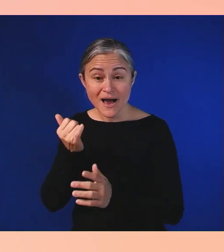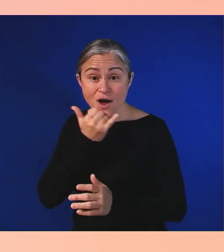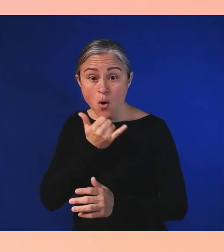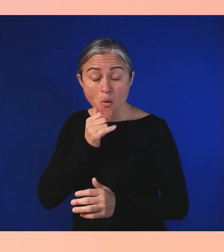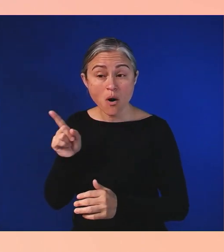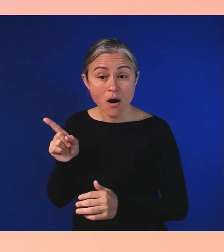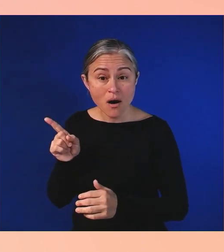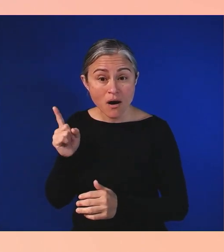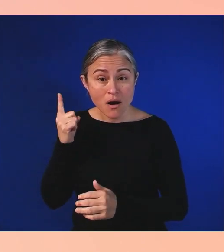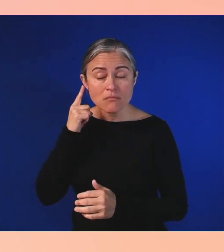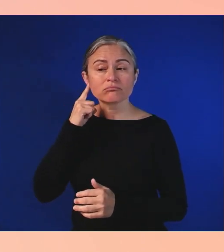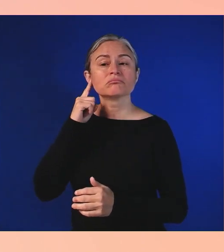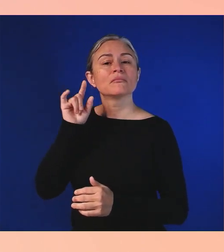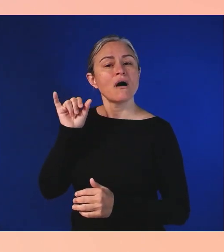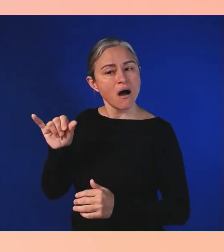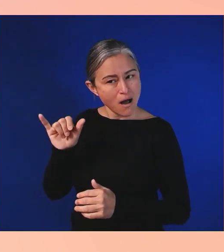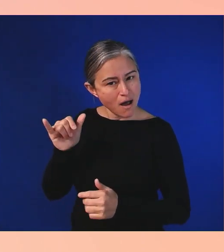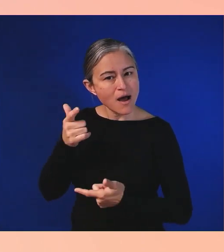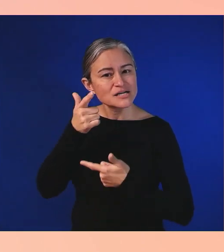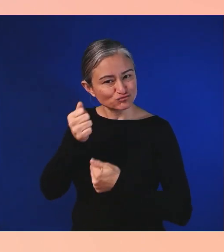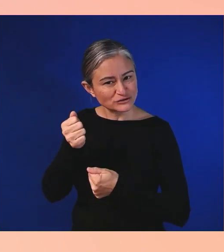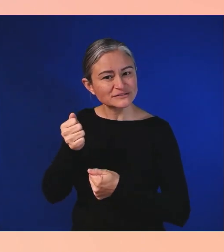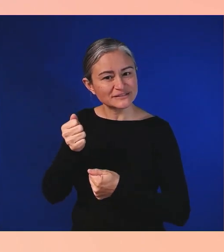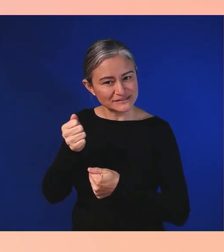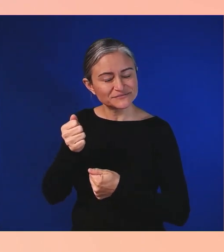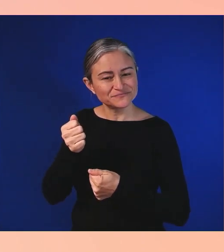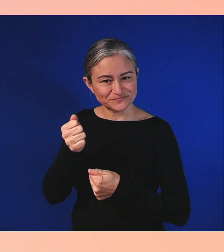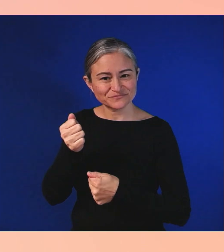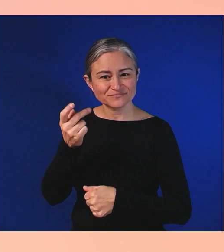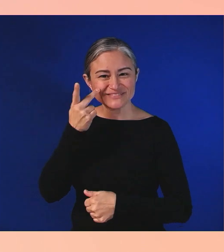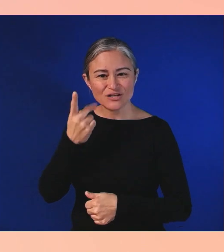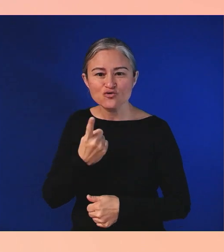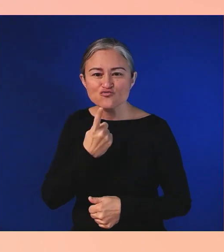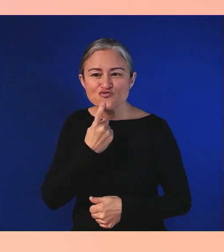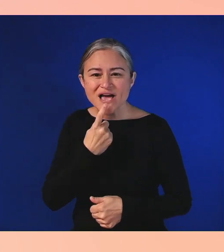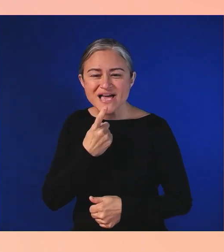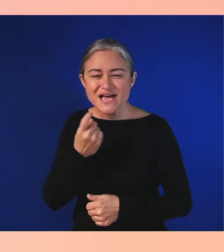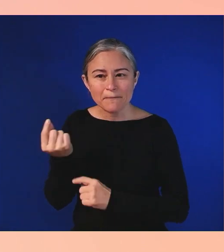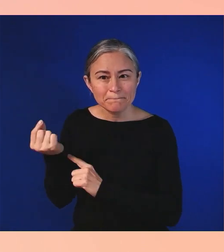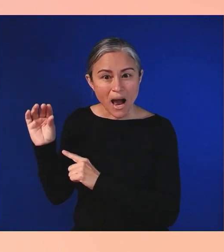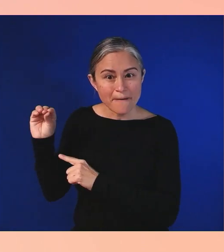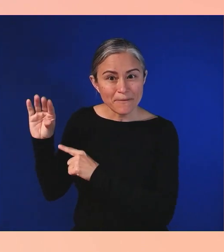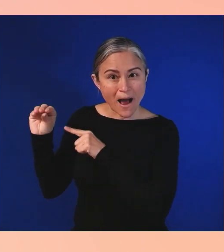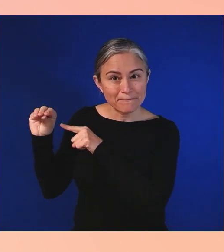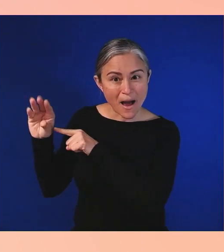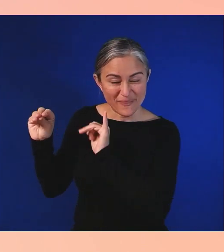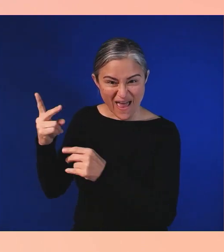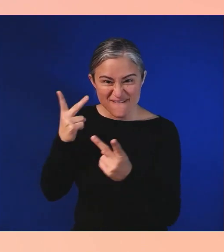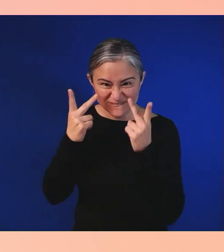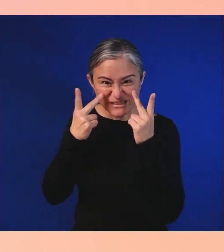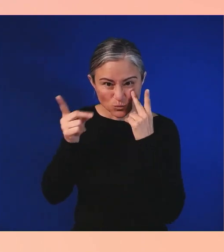a red visual indicator that tells those who can see the screen that there is an error. At the same time,